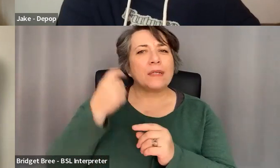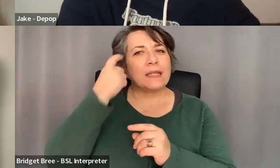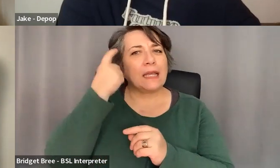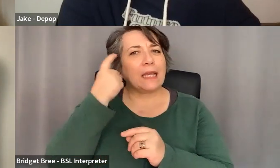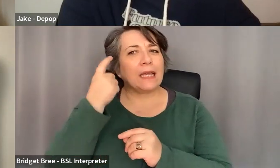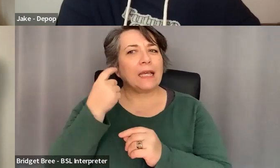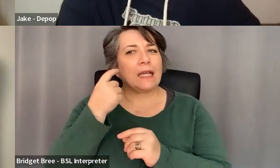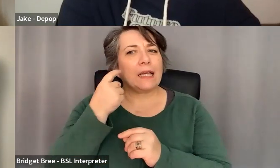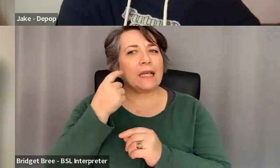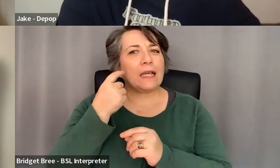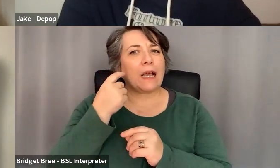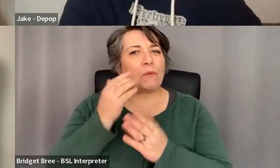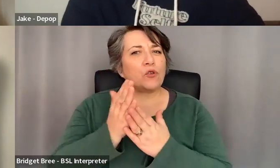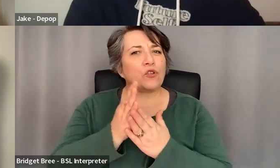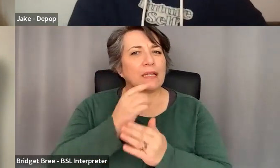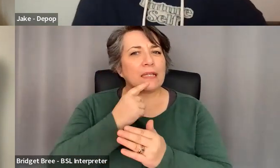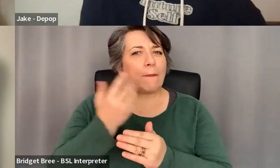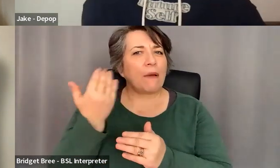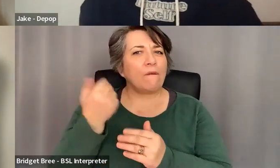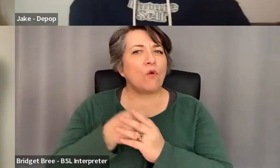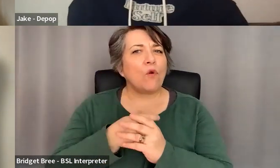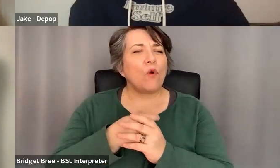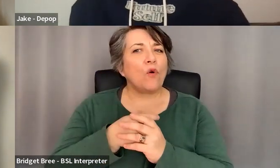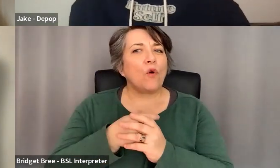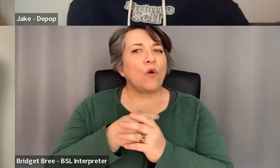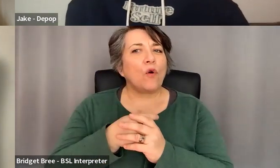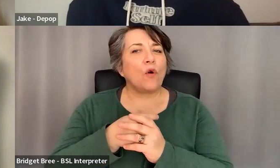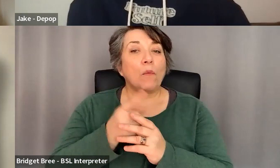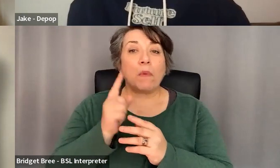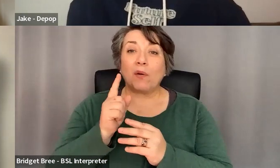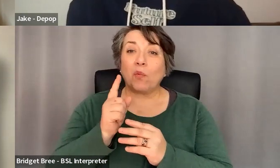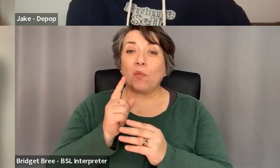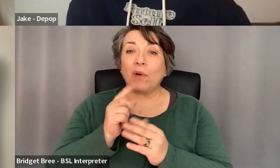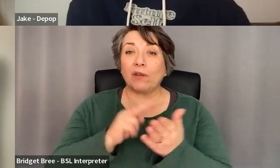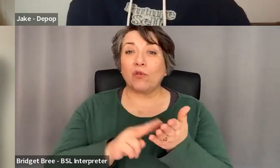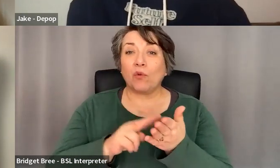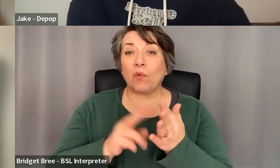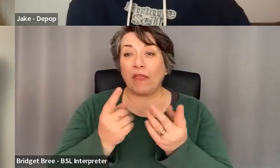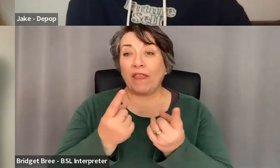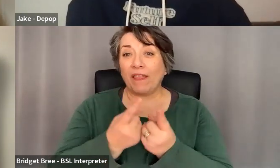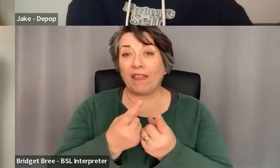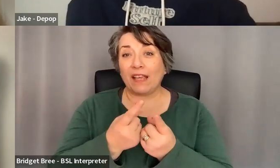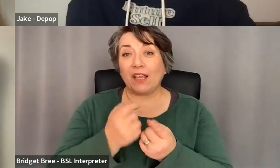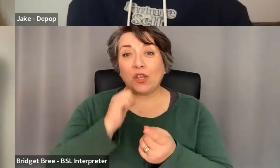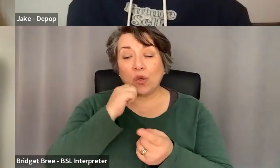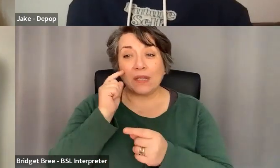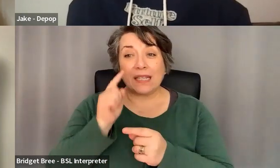I don't think I mentioned earlier, but kind of a typical thing you would find in a workplace around our occupational health provider that we work with. As you were talking, I don't think I mentioned earlier.